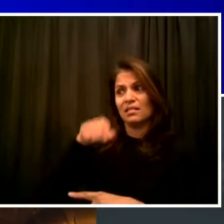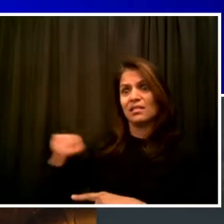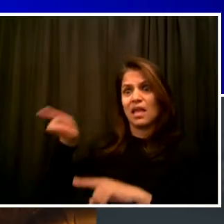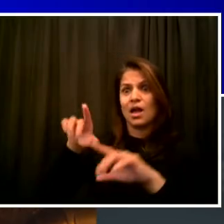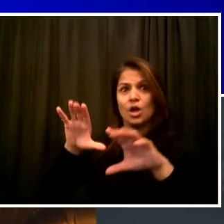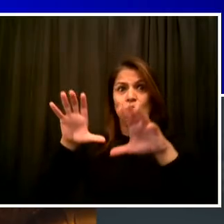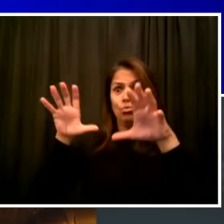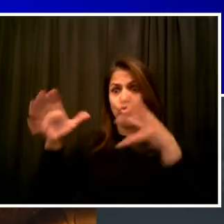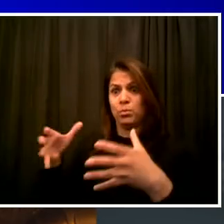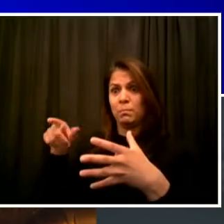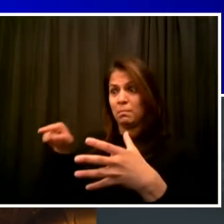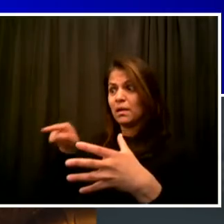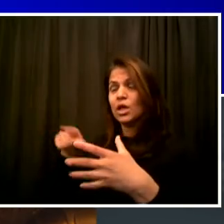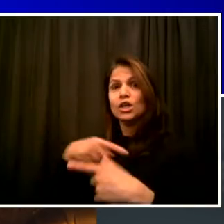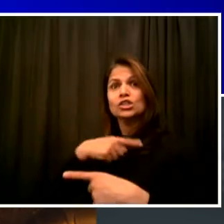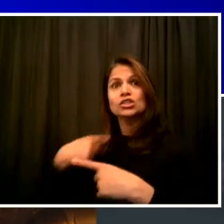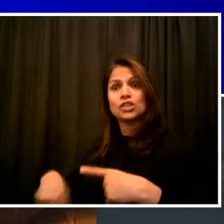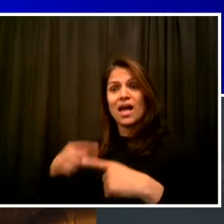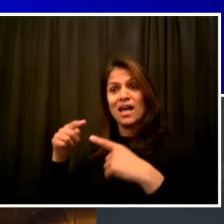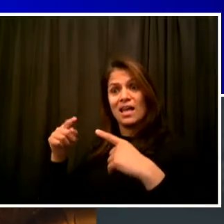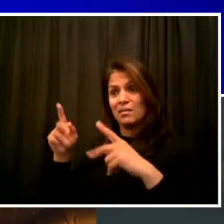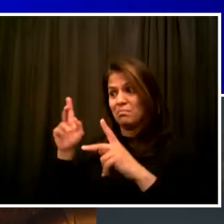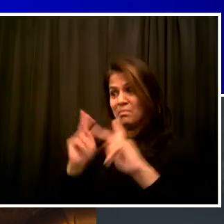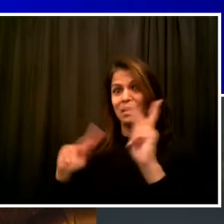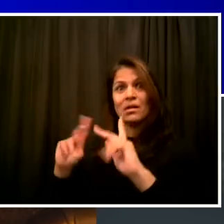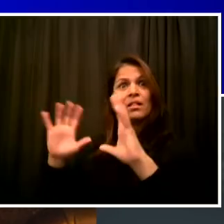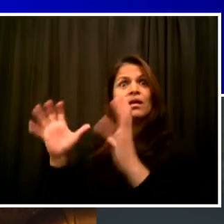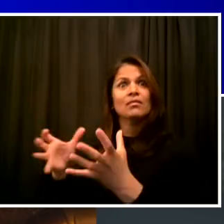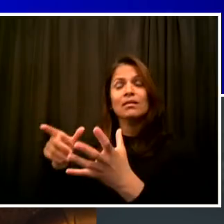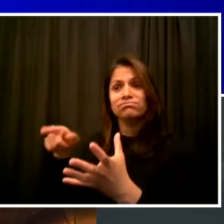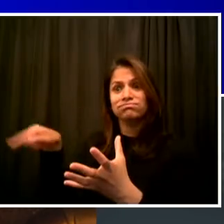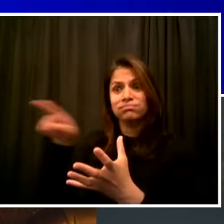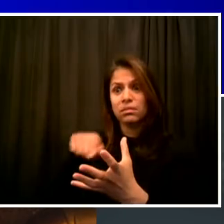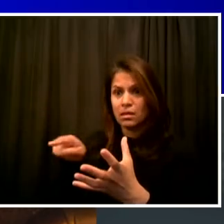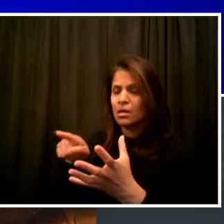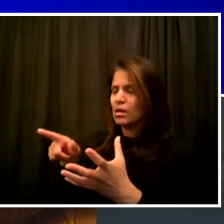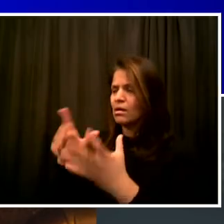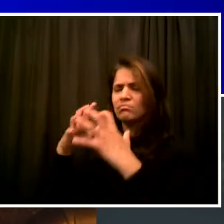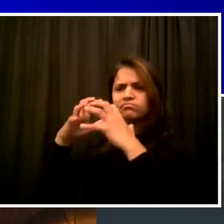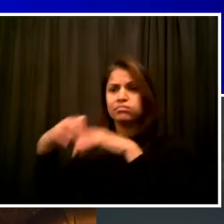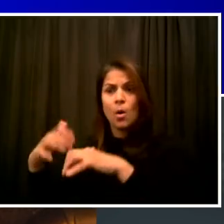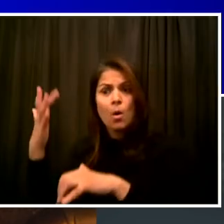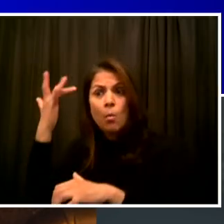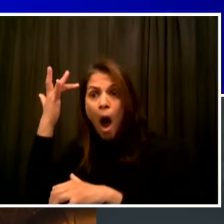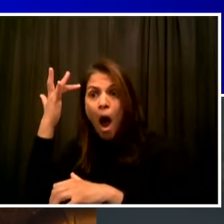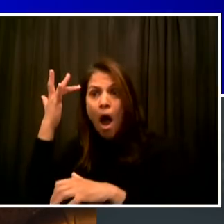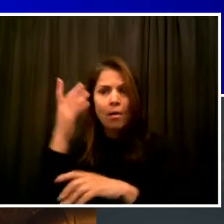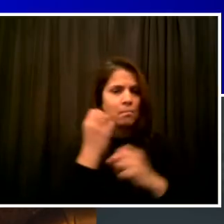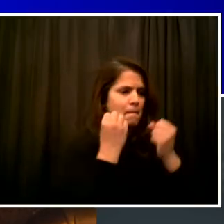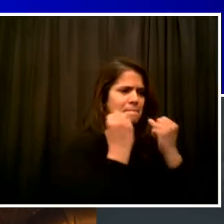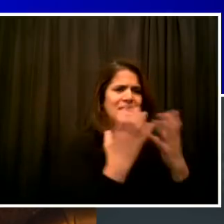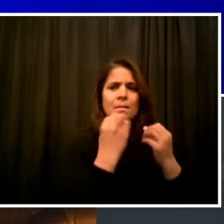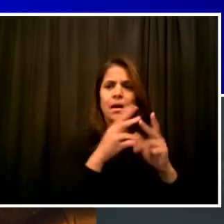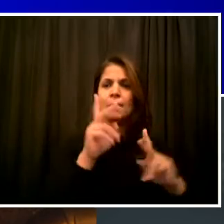THAN SO MANY OTHER SMALL BUSINESSES IN THE CITY. SO, LOOK, IT IS A REMINDER TO US